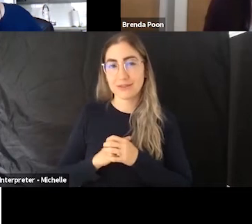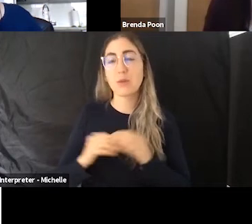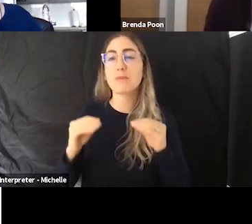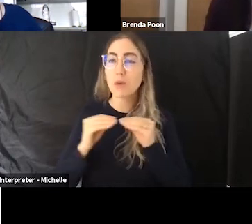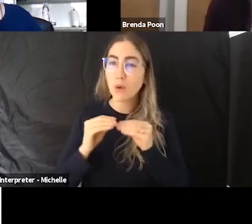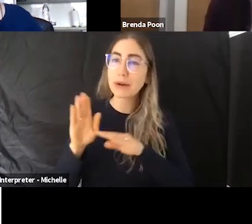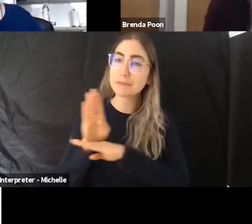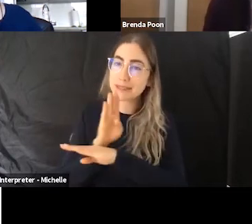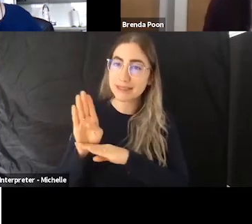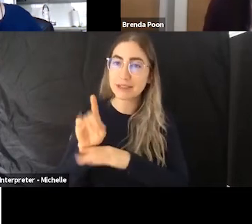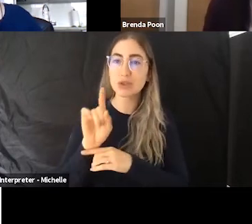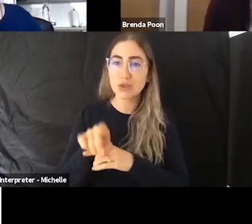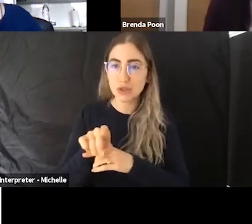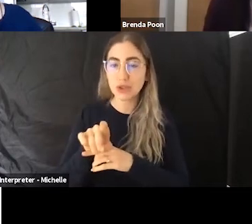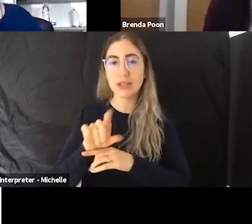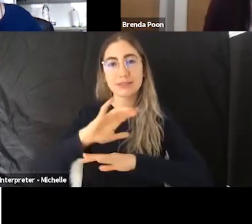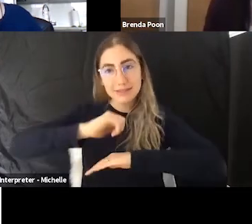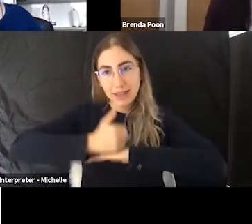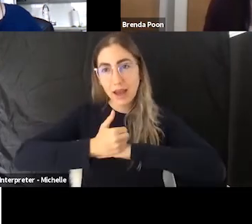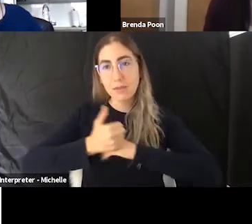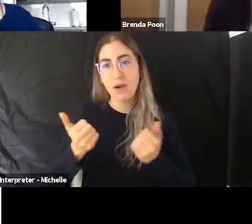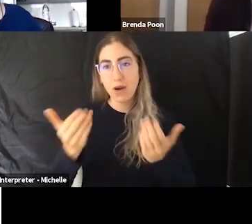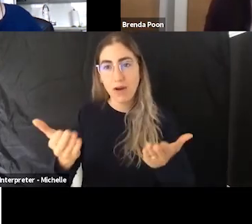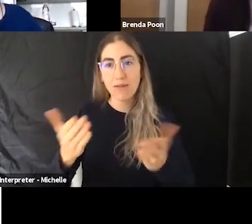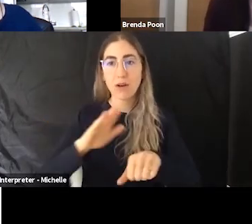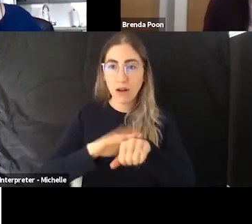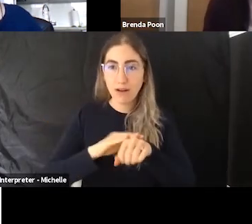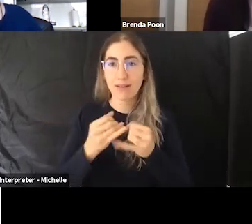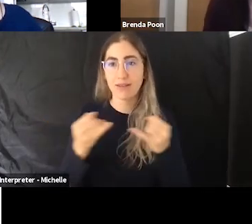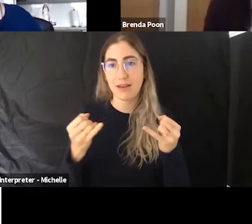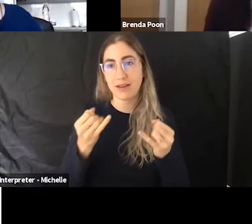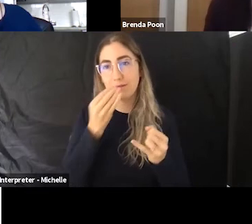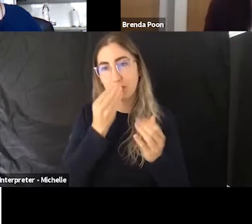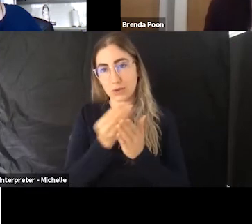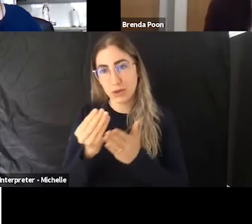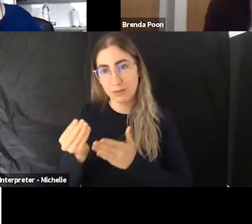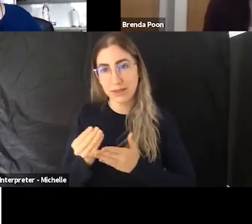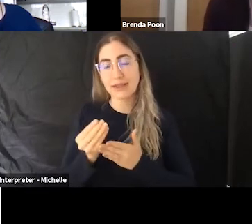INCREASE THEIR CAPACITY TO OFFER ONLINE GROCERY SHOPPING AND DELIVERY SERVICES.